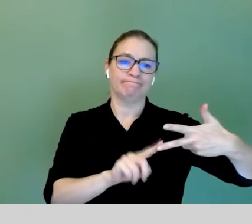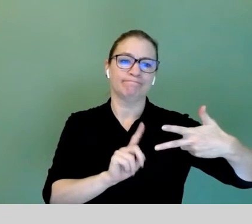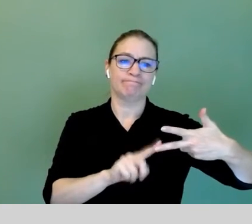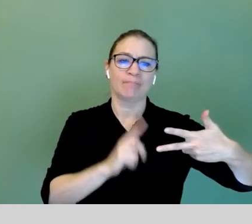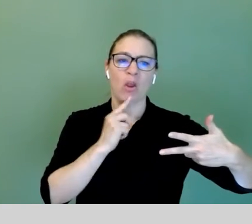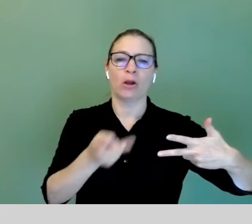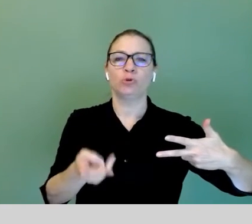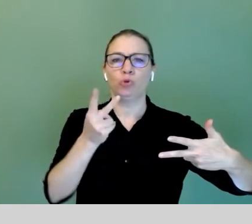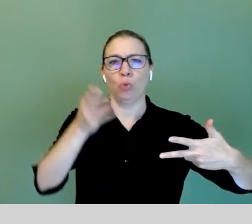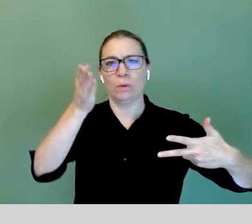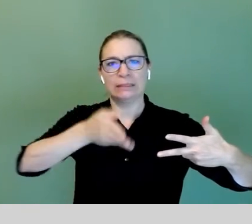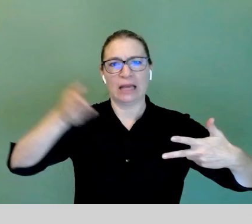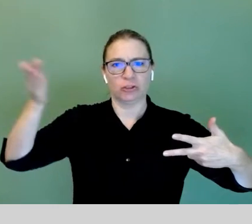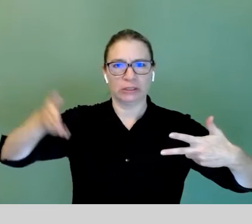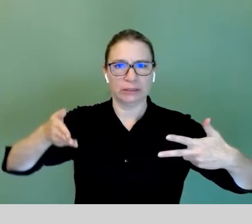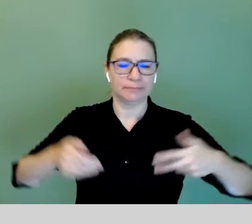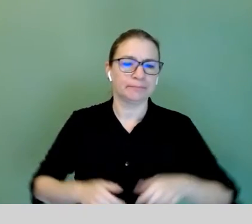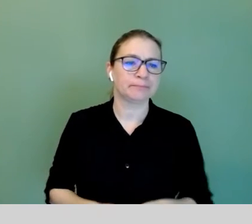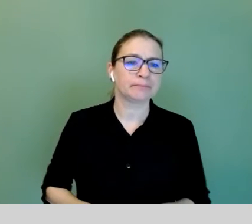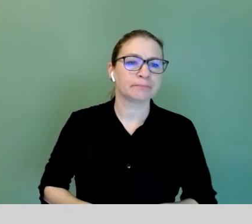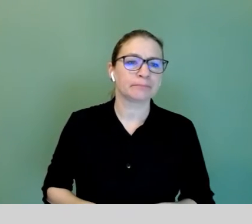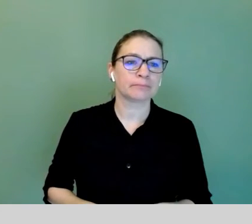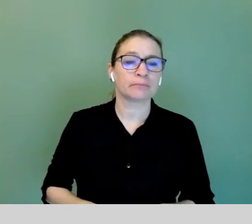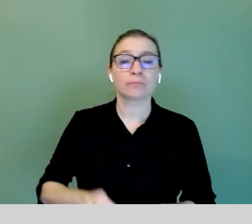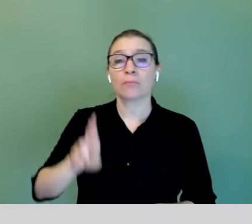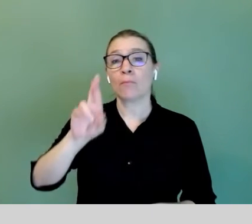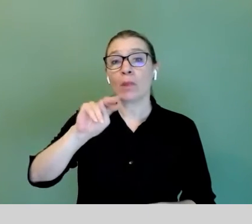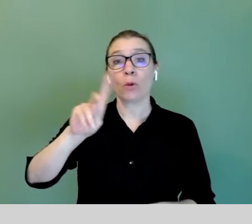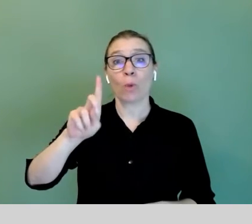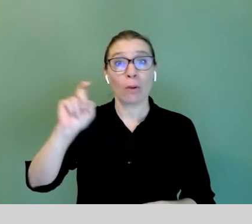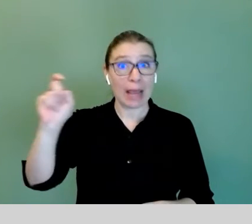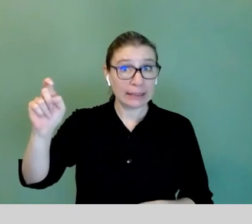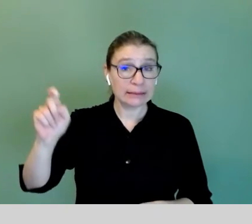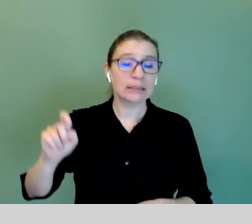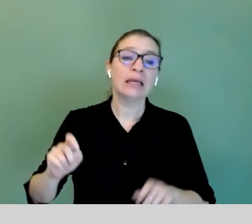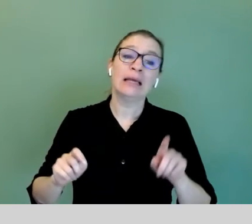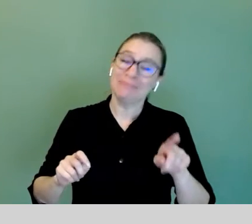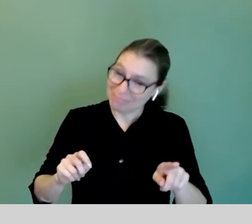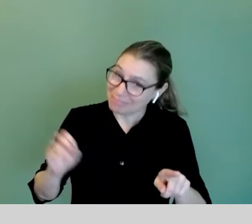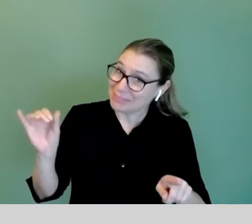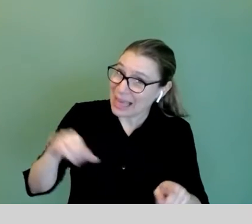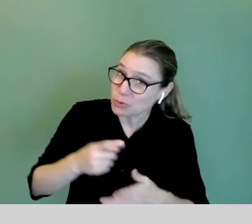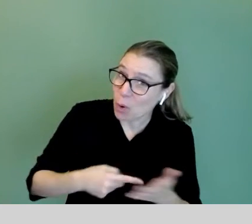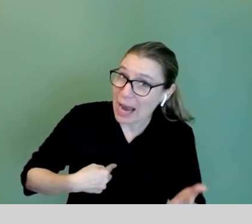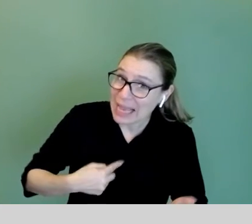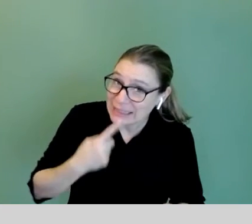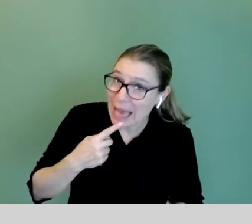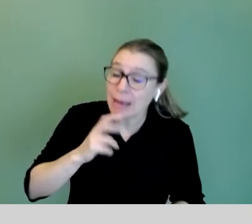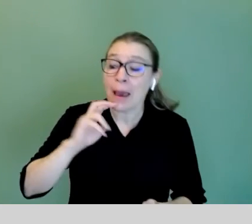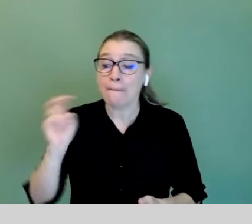that is there are two slashes. round(x), yes, that's what I said